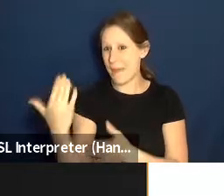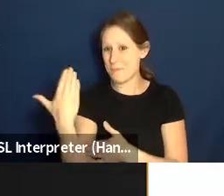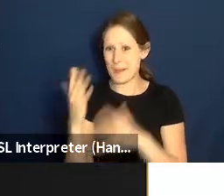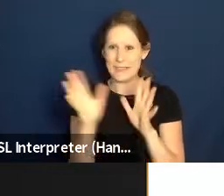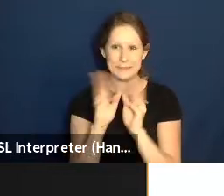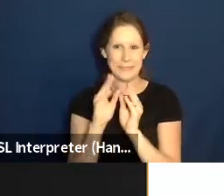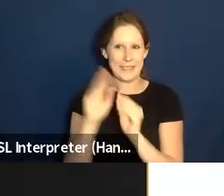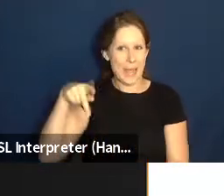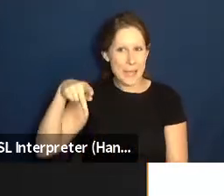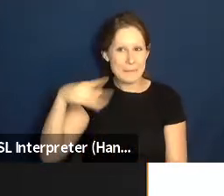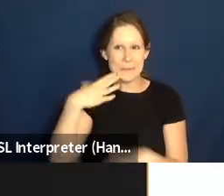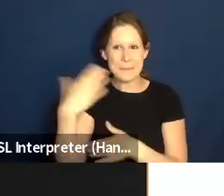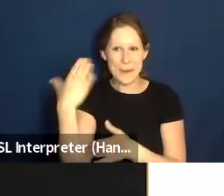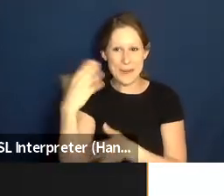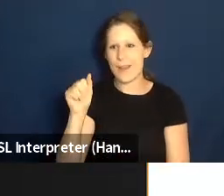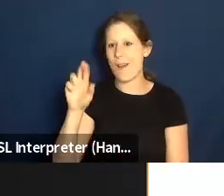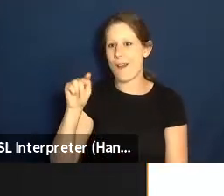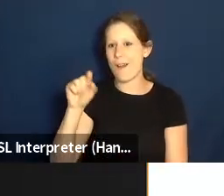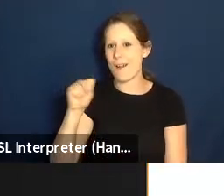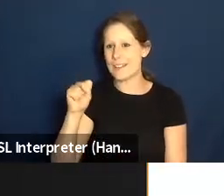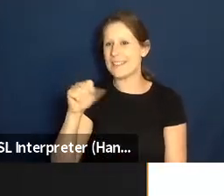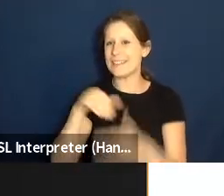Arts & Culture Accessibility Cooperative Transitioning Back into Live Arts ** Communication Access Realtime Translation (CART) is provided in order to facilitate communication accessibility and may not be a totally verbatim record of the proceedings. ** --> Hi, everyone, we are just waiting for people to enter the room. People are streaming in so we will just wait a few seconds. Welcome, everyone. We have a lot of people that are coming into the room so I'm giving it a couple minutes. We had about 60 people register. We were just waiting for everyone to come in. While we wait, I'm going to get started in just a second. Sorry. I'm going to hit record and get started while we wait for everybody to come in. Okay. Hello, everyone. Welcome to this May morning meet up, Transitioning Back